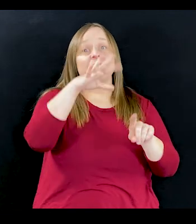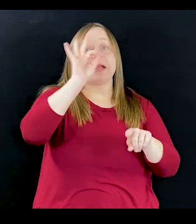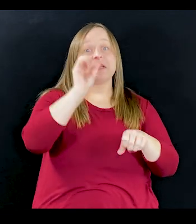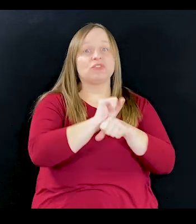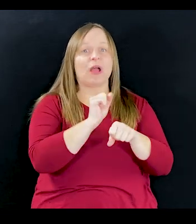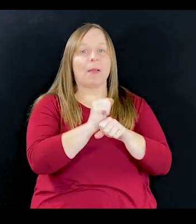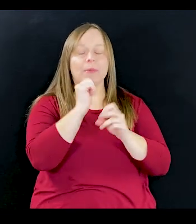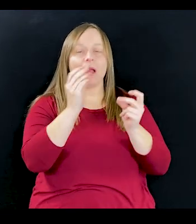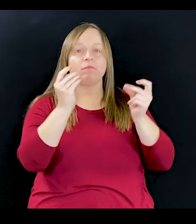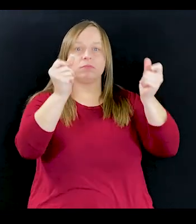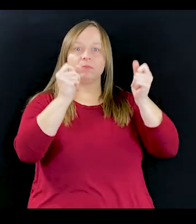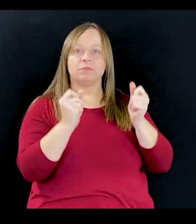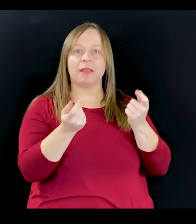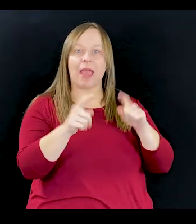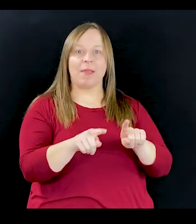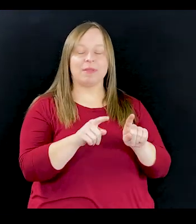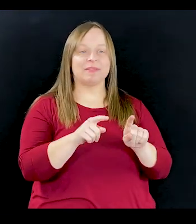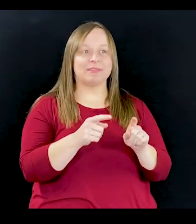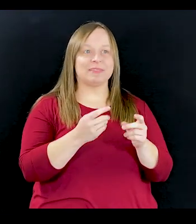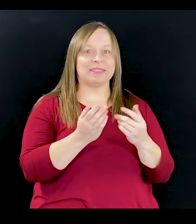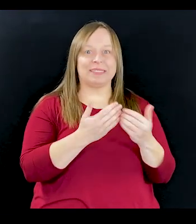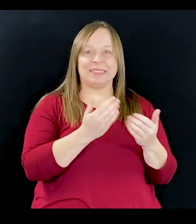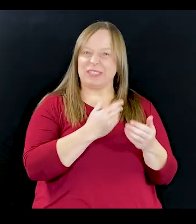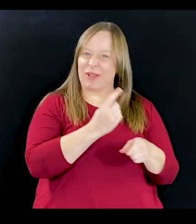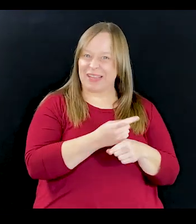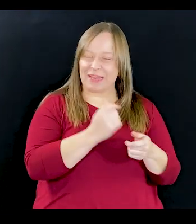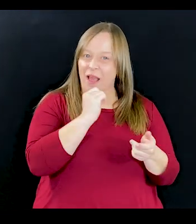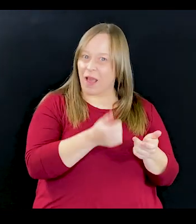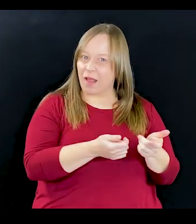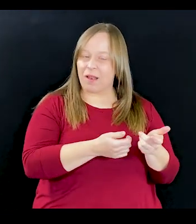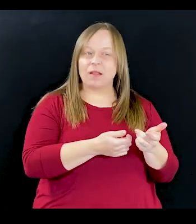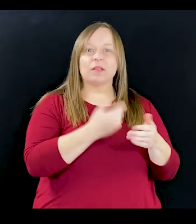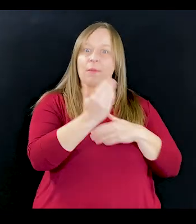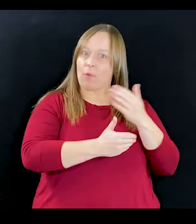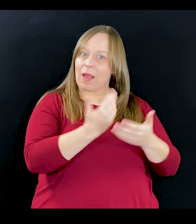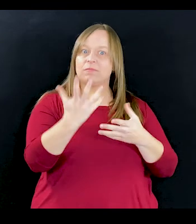finding a job is not something that comes quick and easy. So it's a process